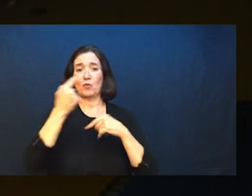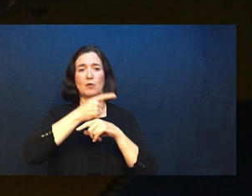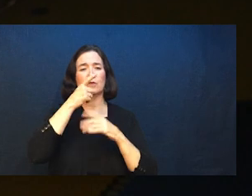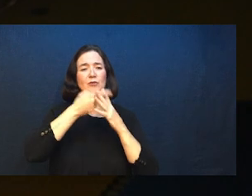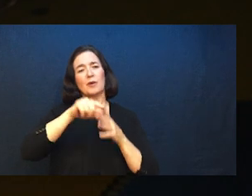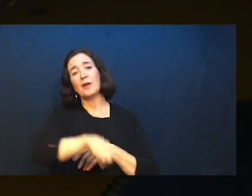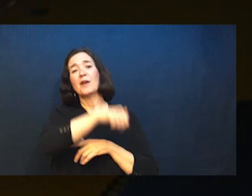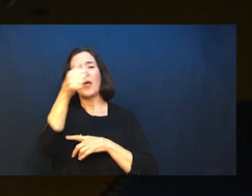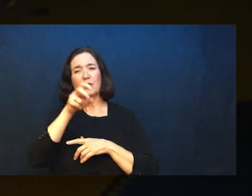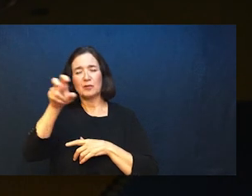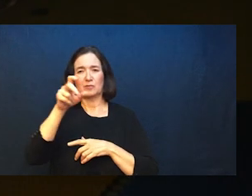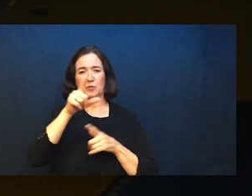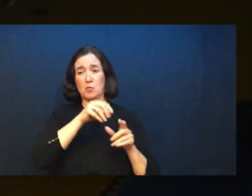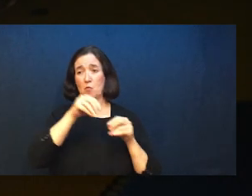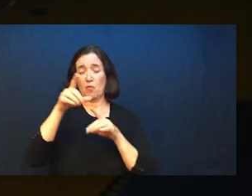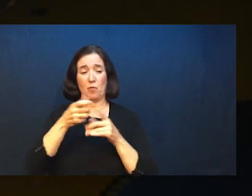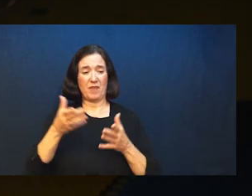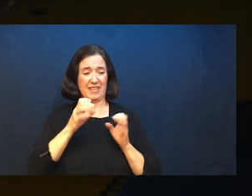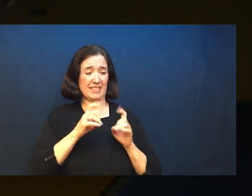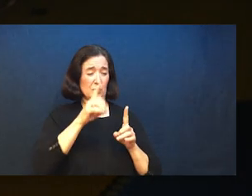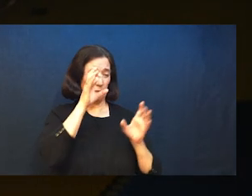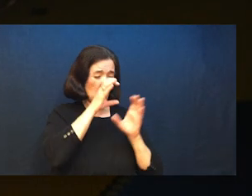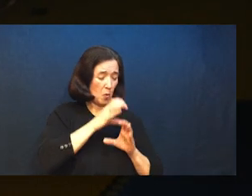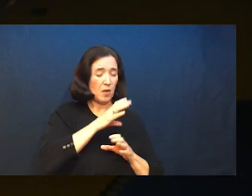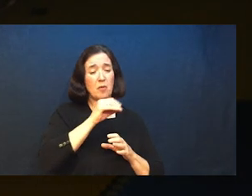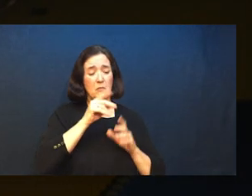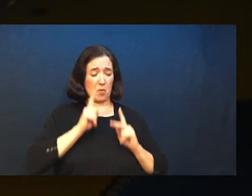Today, you begin another journey as you move from this place of educational exploration